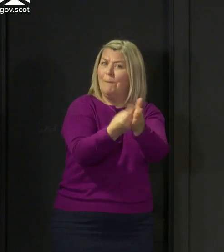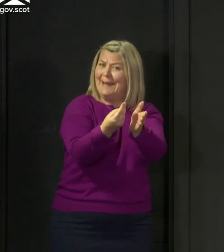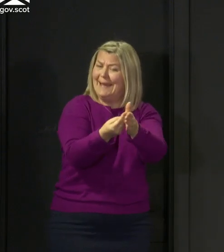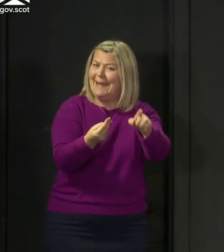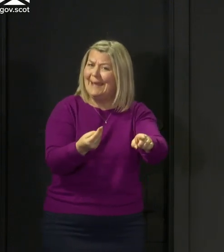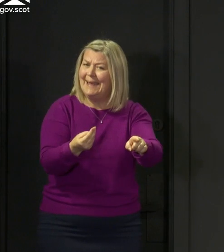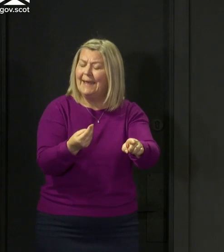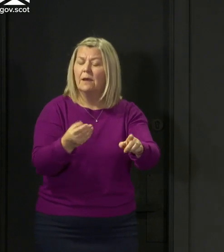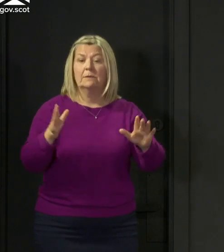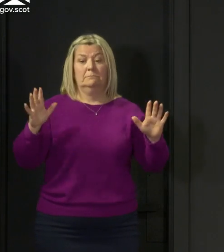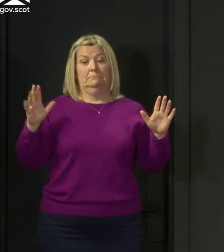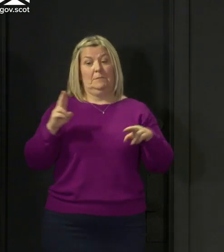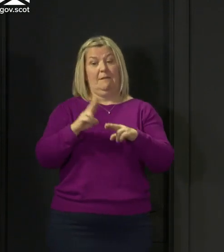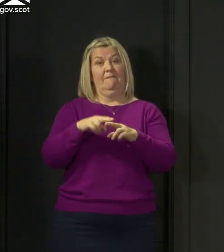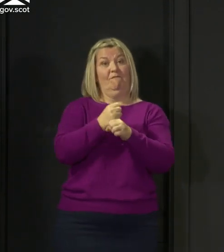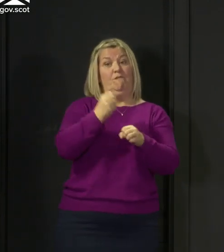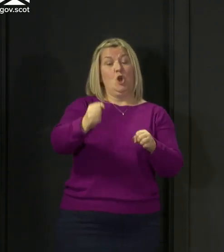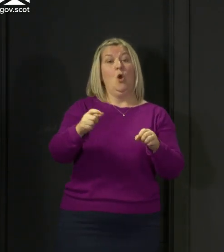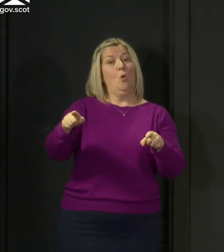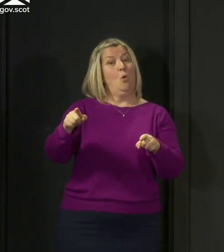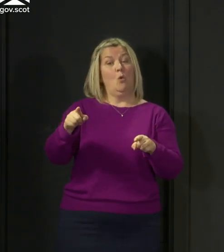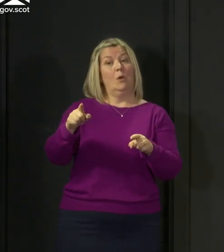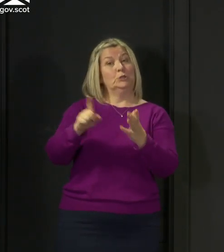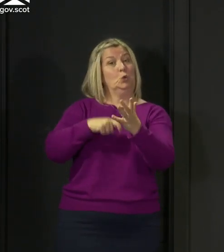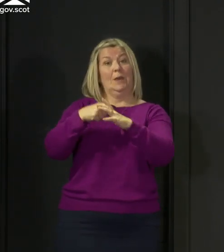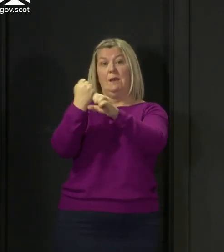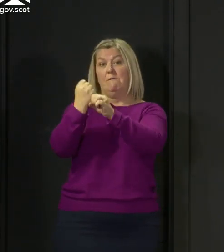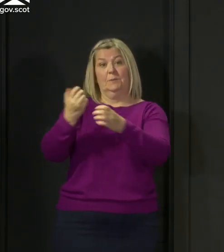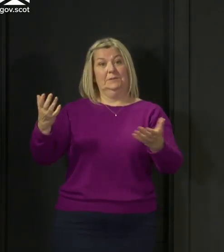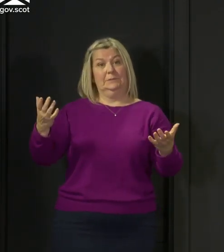The furlough scheme is a UK Government scheme. I don't think any worker who is on furlough